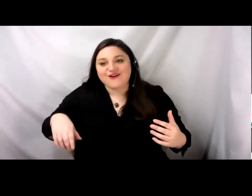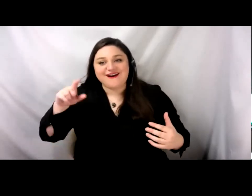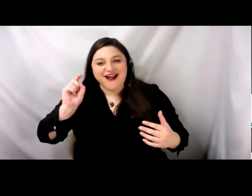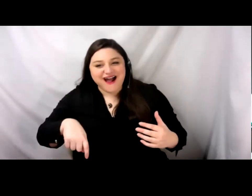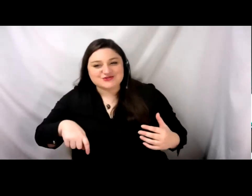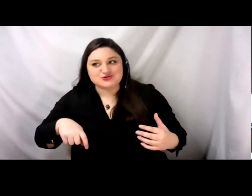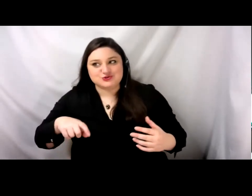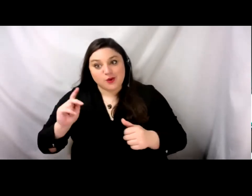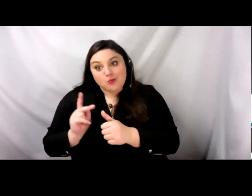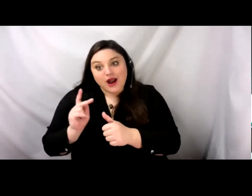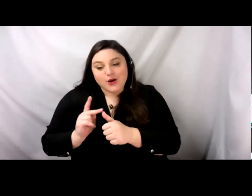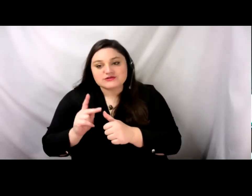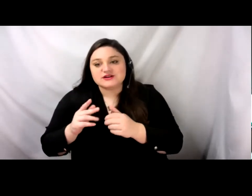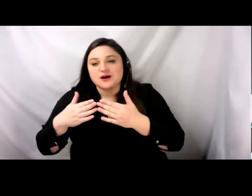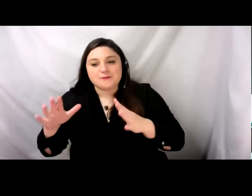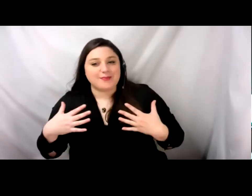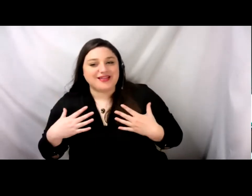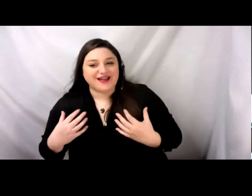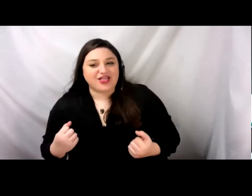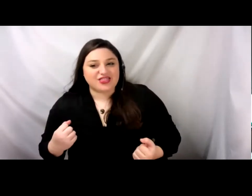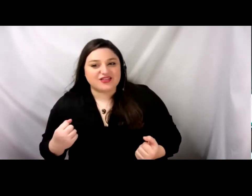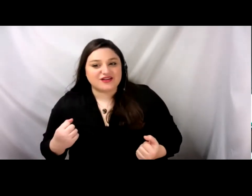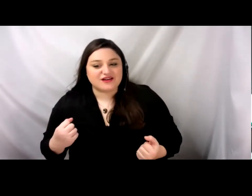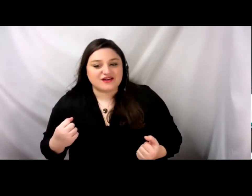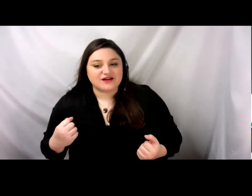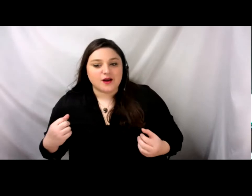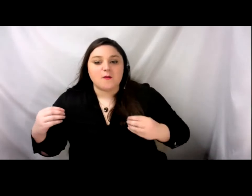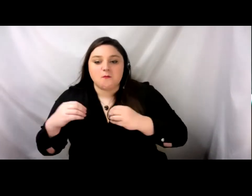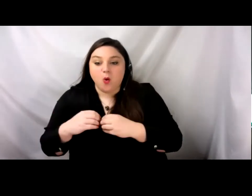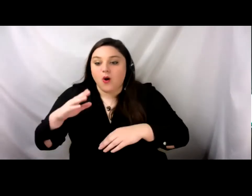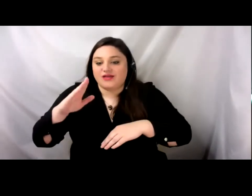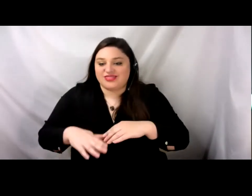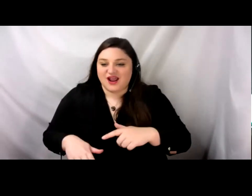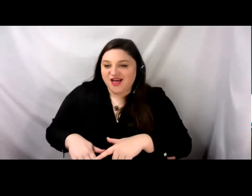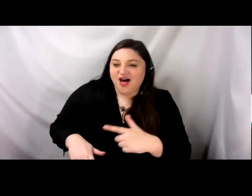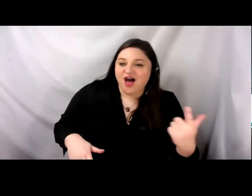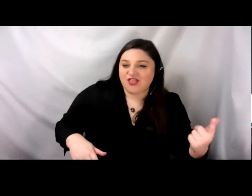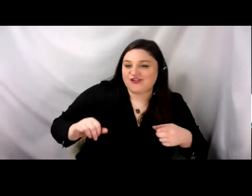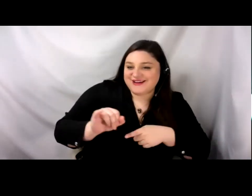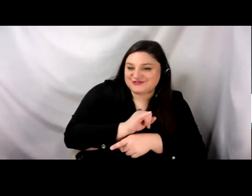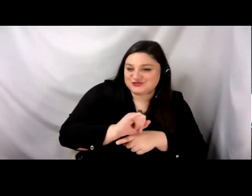over other industries. And then you have the commissioners in between that need to be translated.